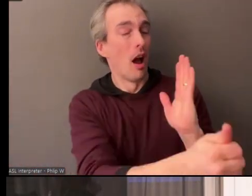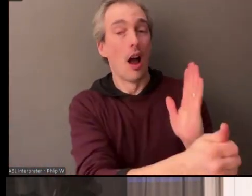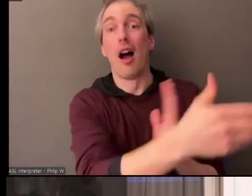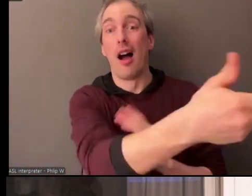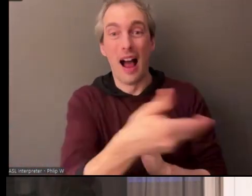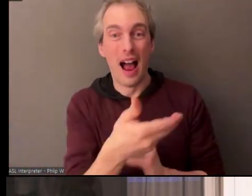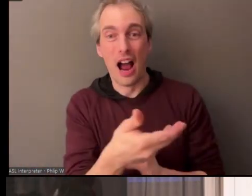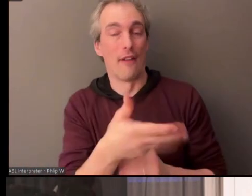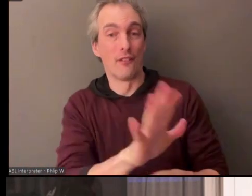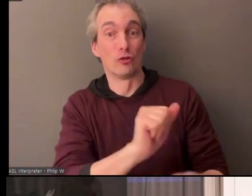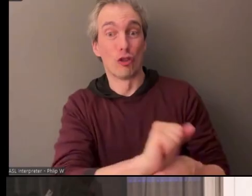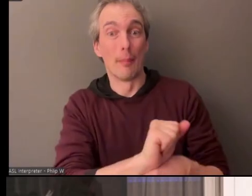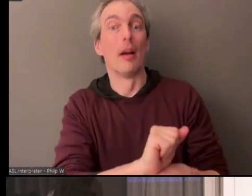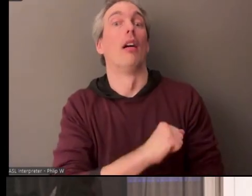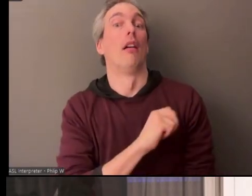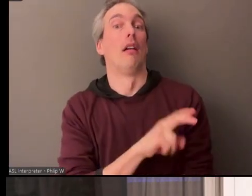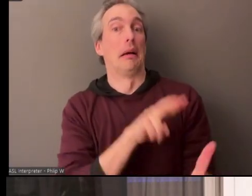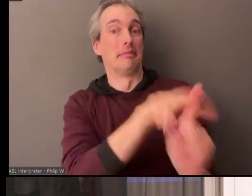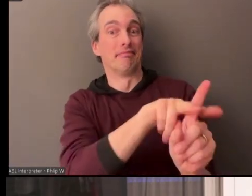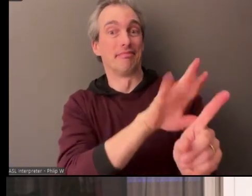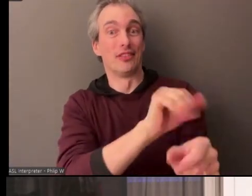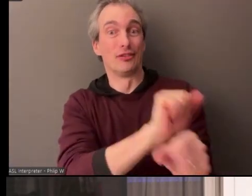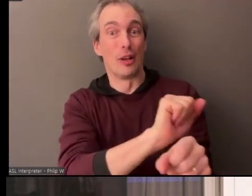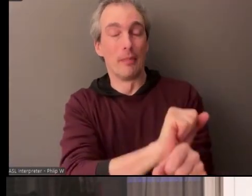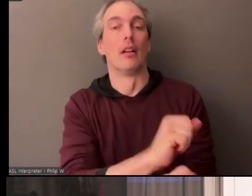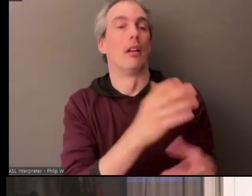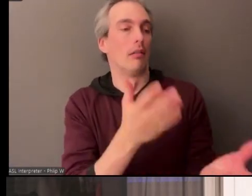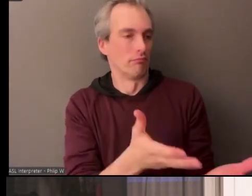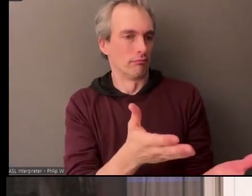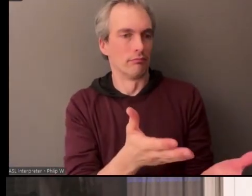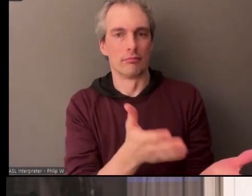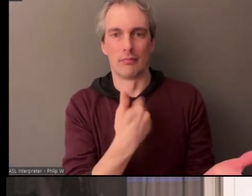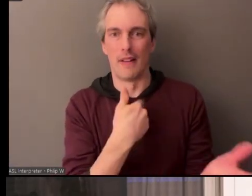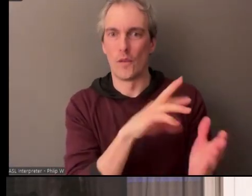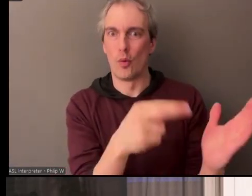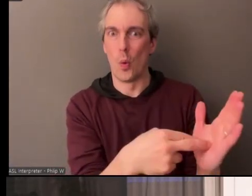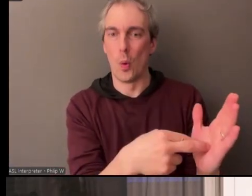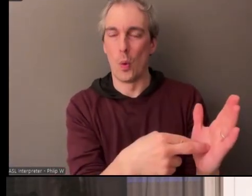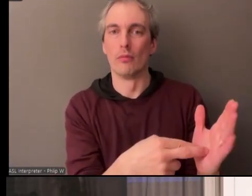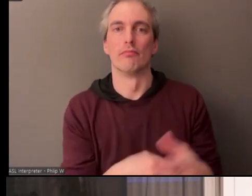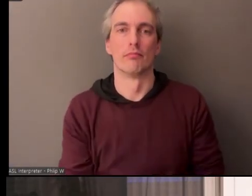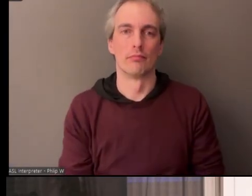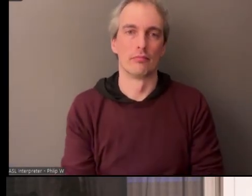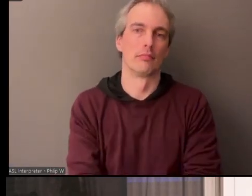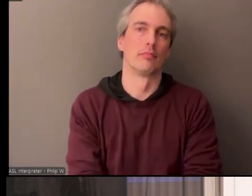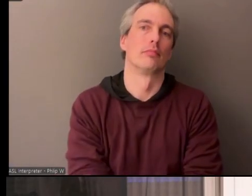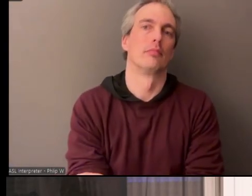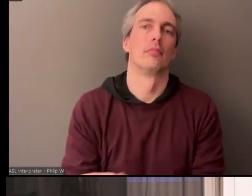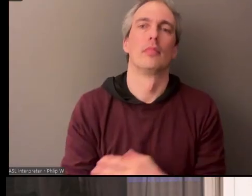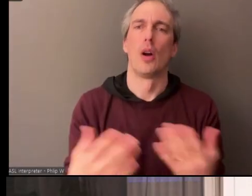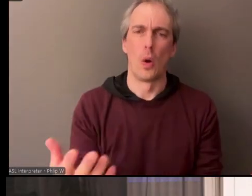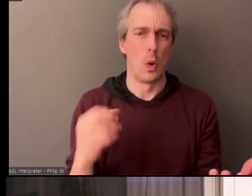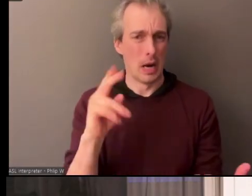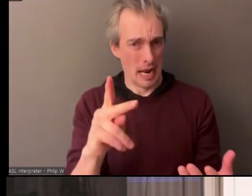And so we kind of get to this point where like... Okay. People have different roles. But they just need to have an accessibility mindset while they do it.